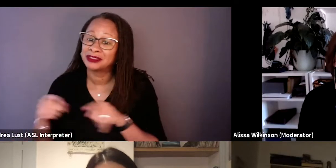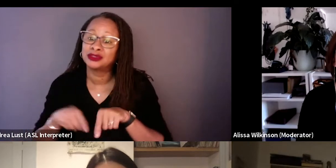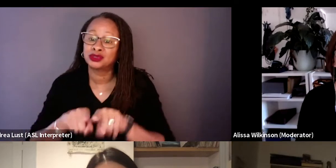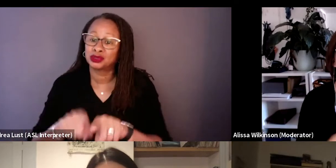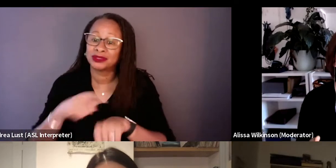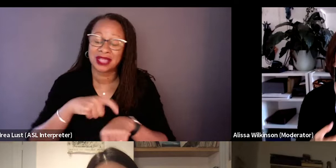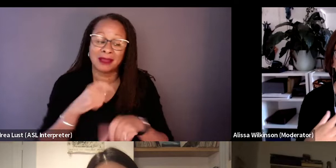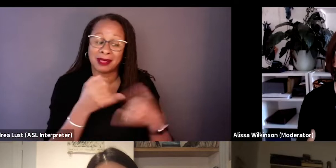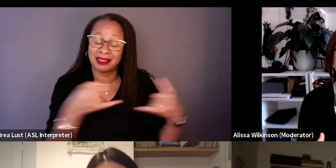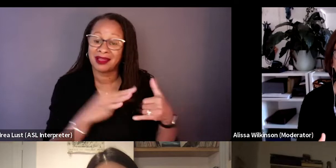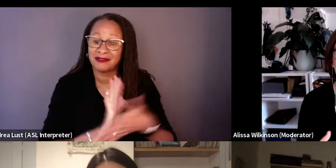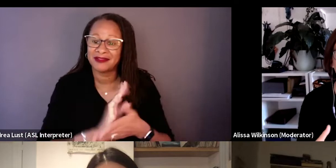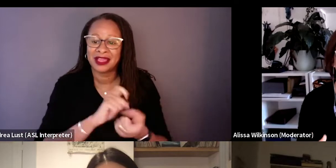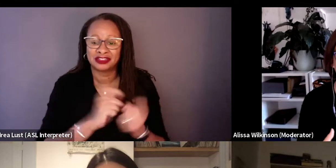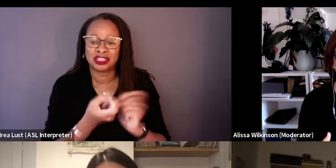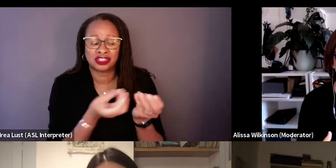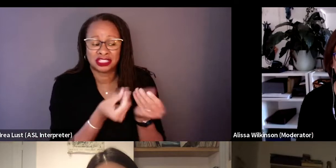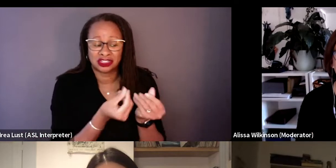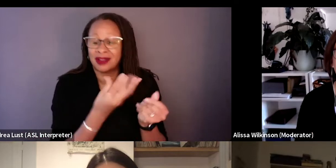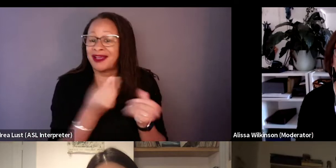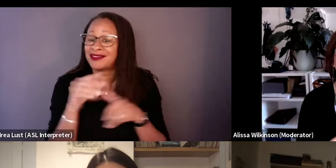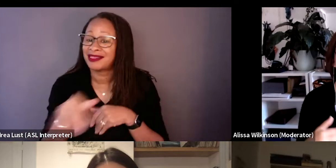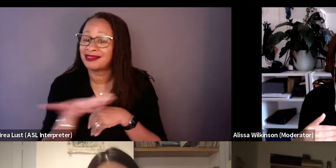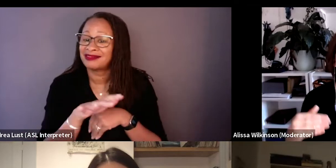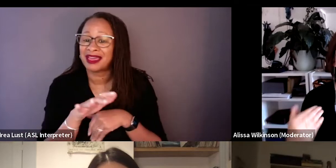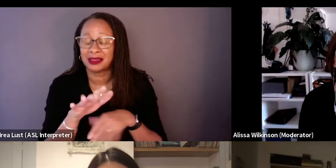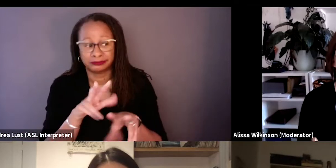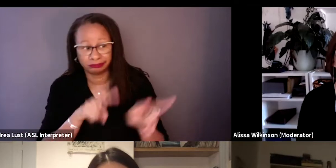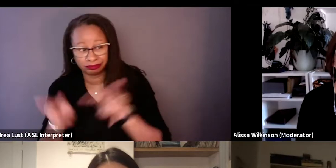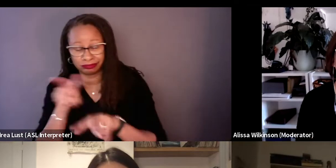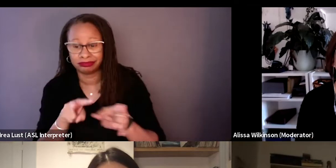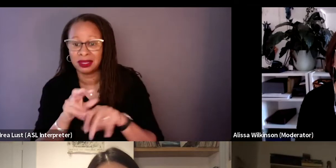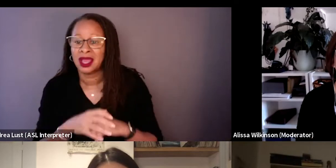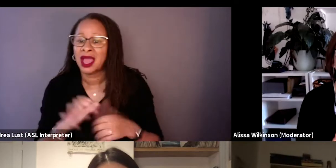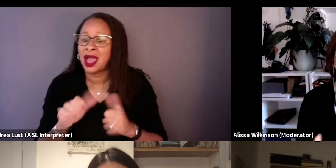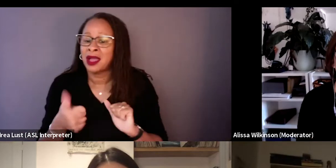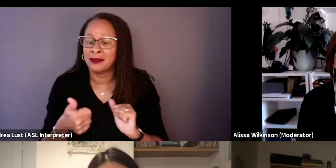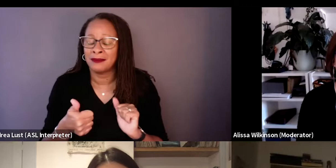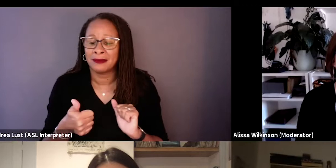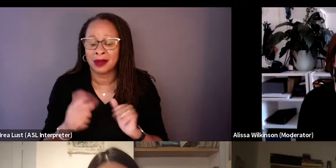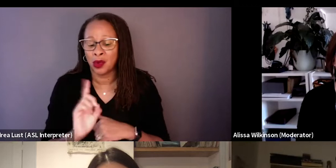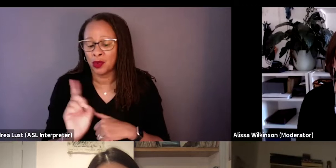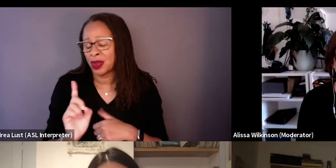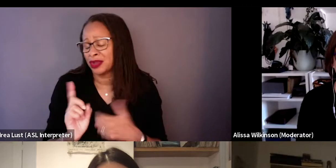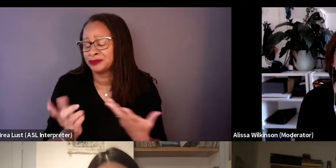that change the texture and even the landscape that you were in. So, so where did this story start for you